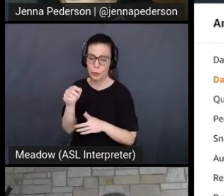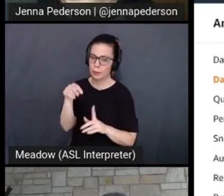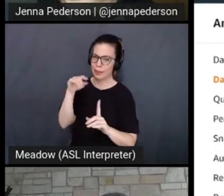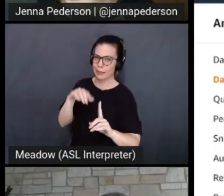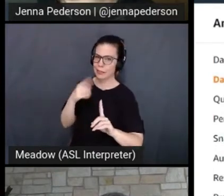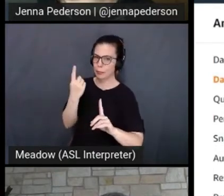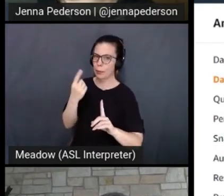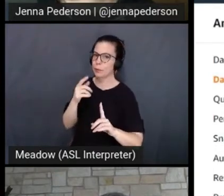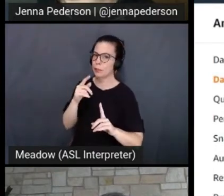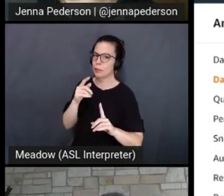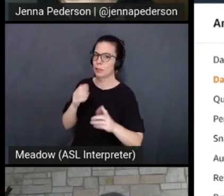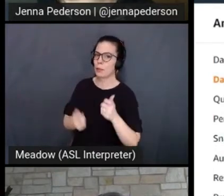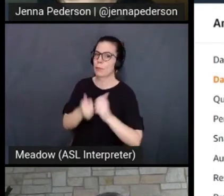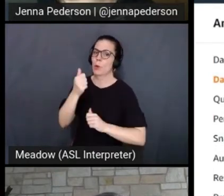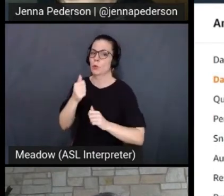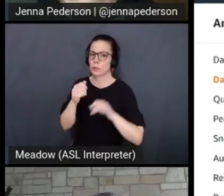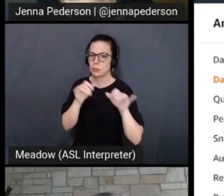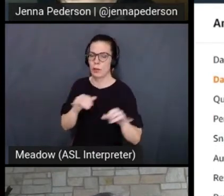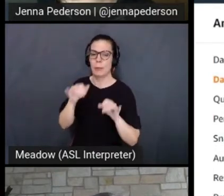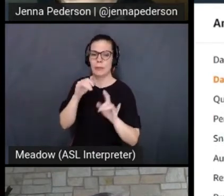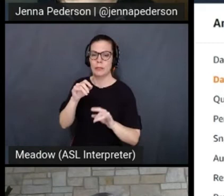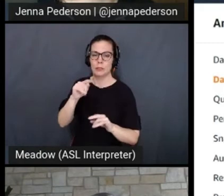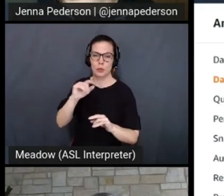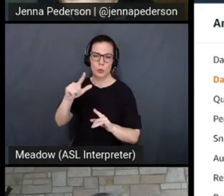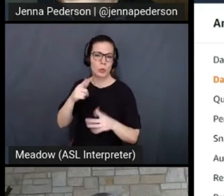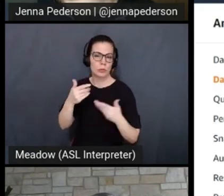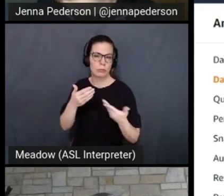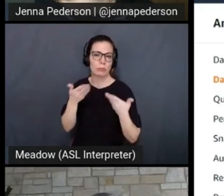that people want to take a look at. Okay.